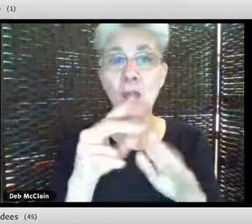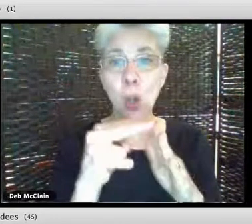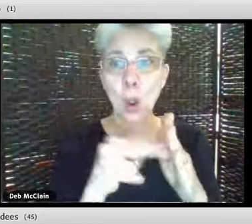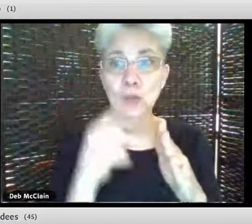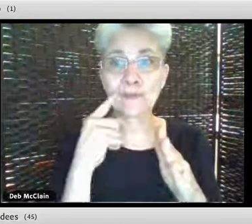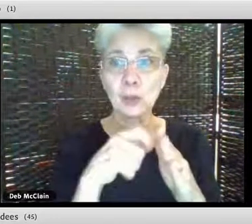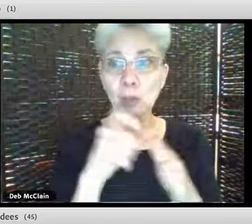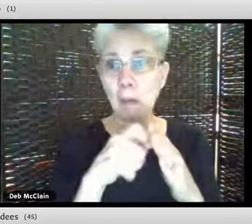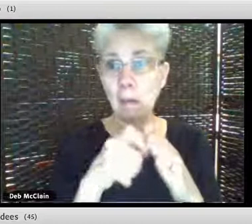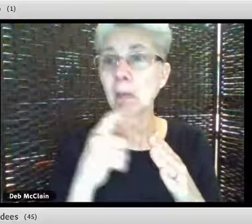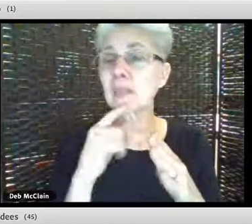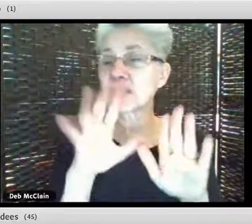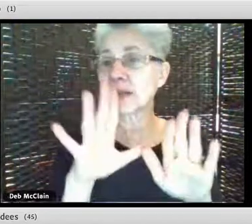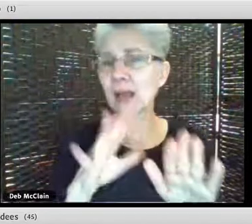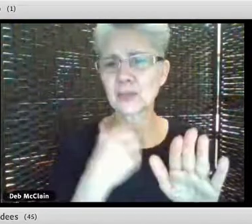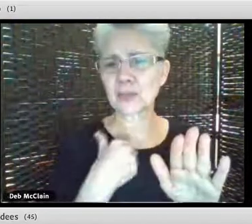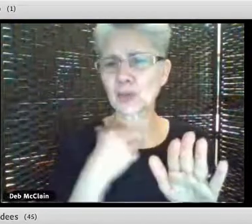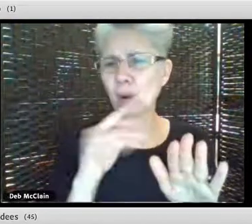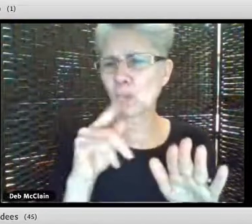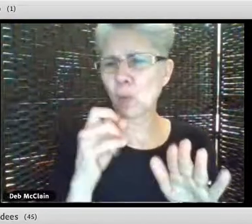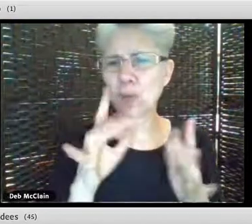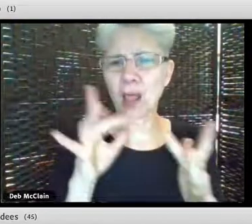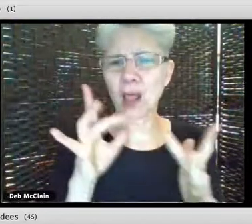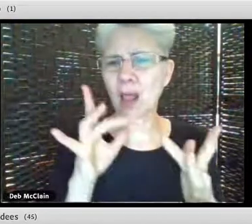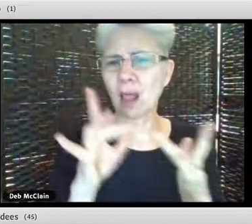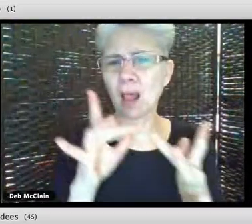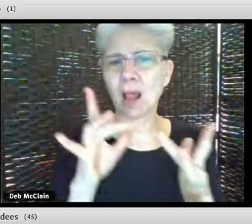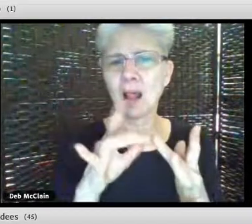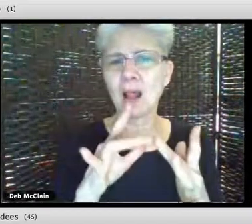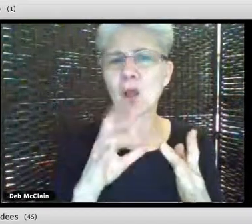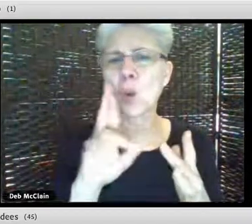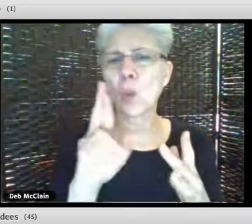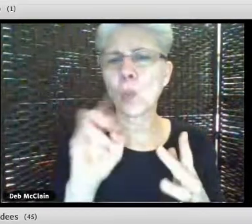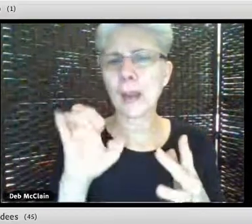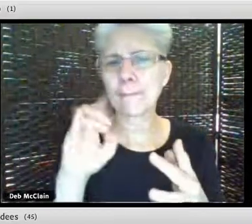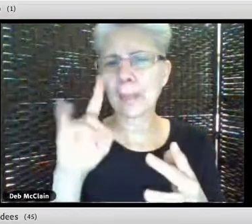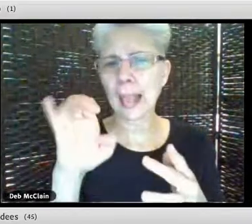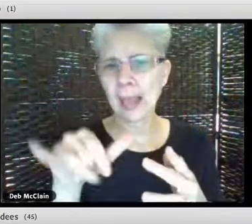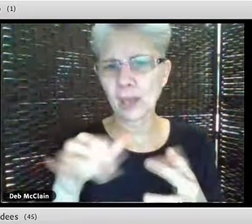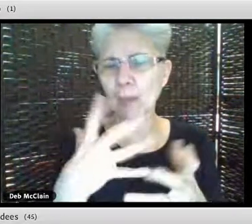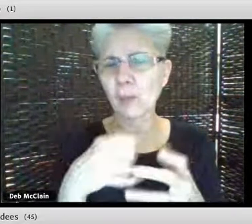and it'll take a note for you, which is fantastic. I'm so sorry, Rose, that the audio is cutting in and out.